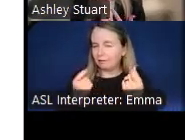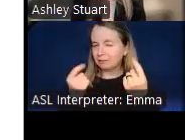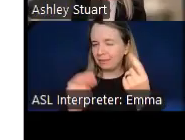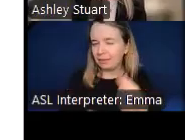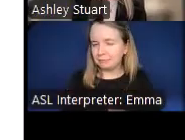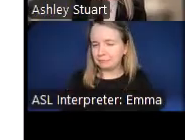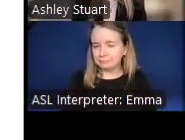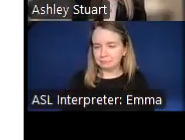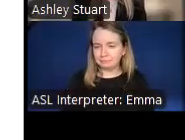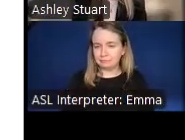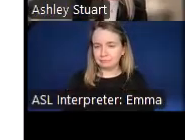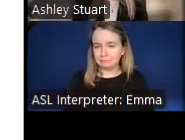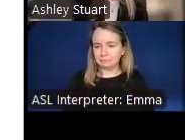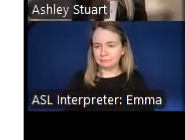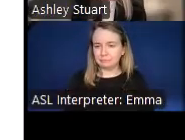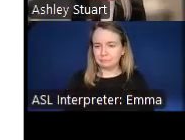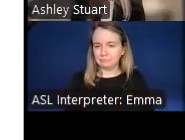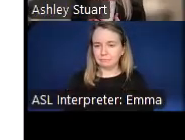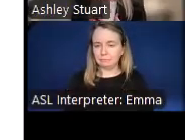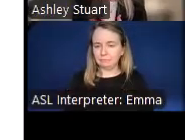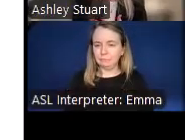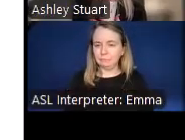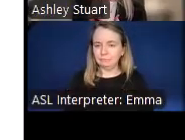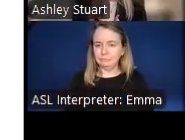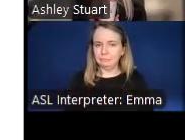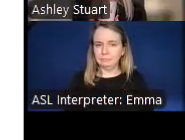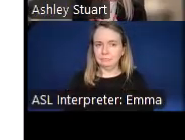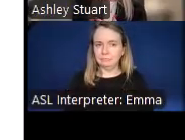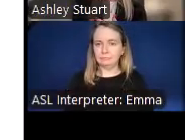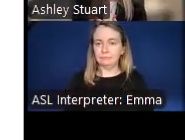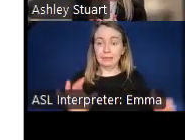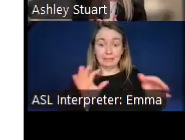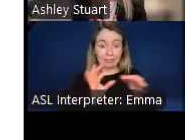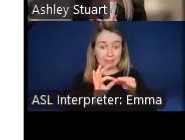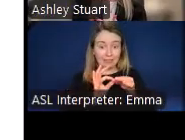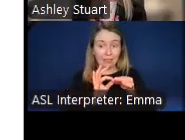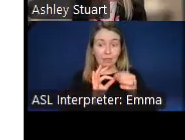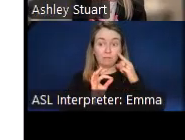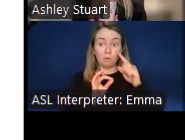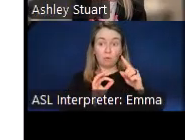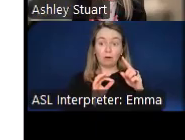There is a link, in fact, for infants who engage in early